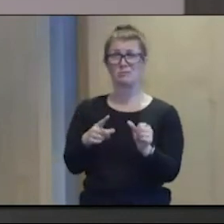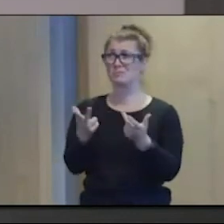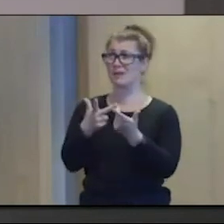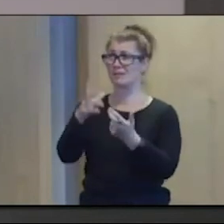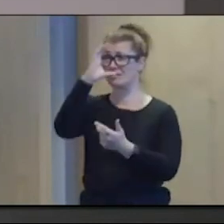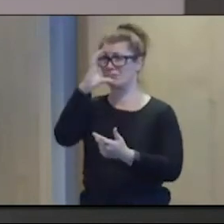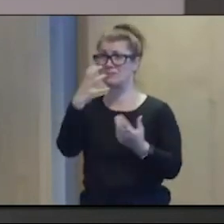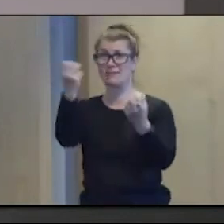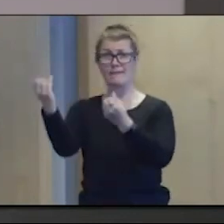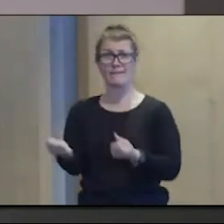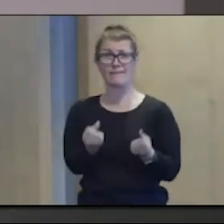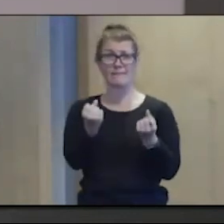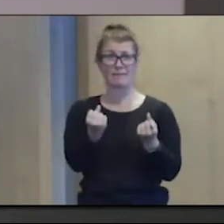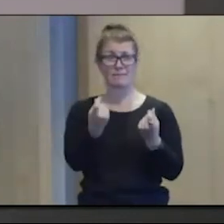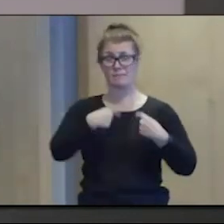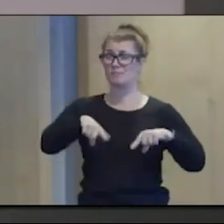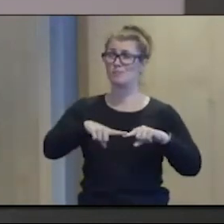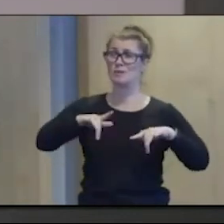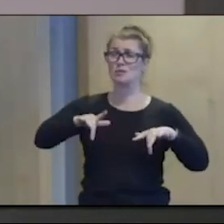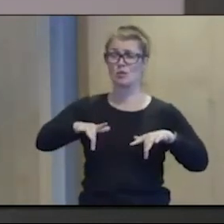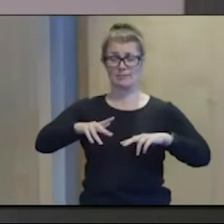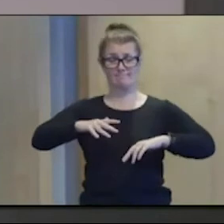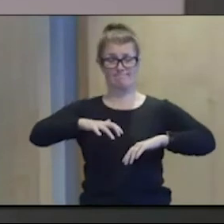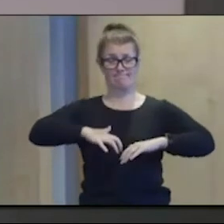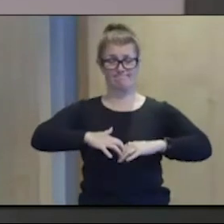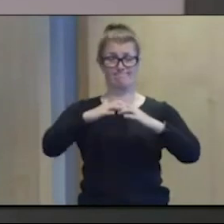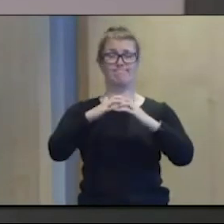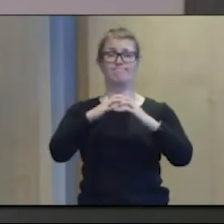it's just that we haven't really developed it here in Australia and it's only just getting started.